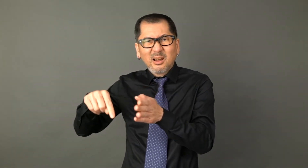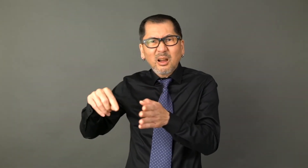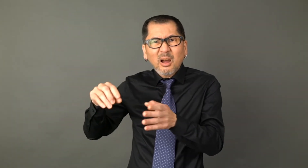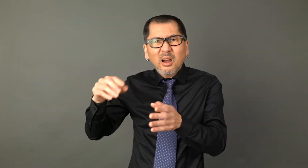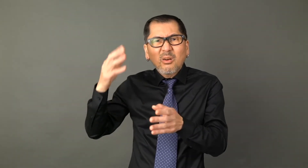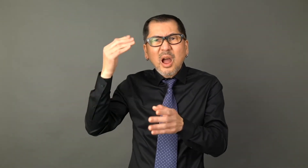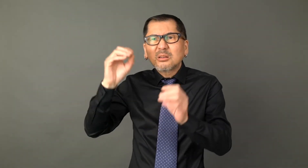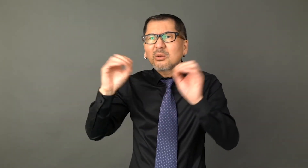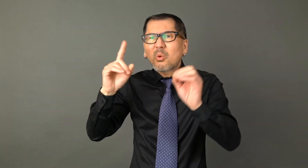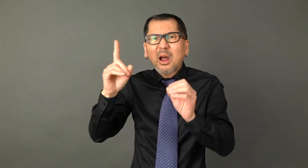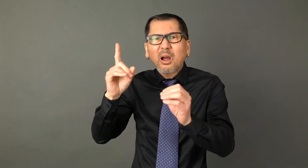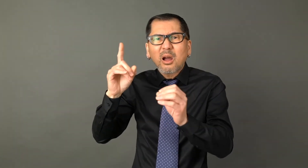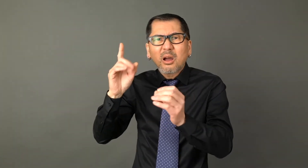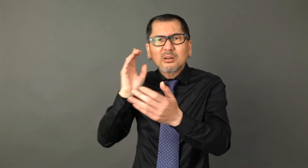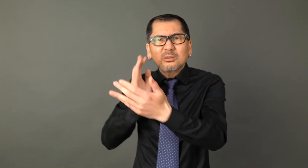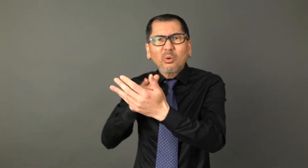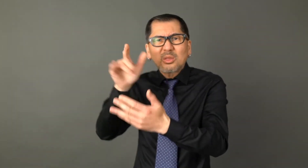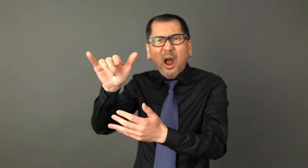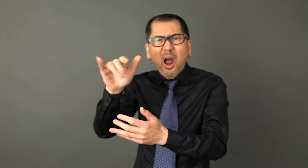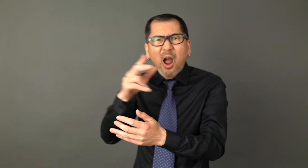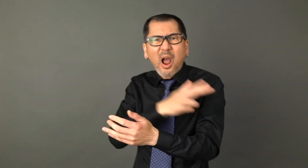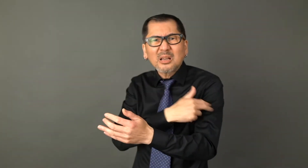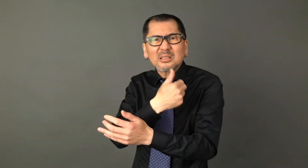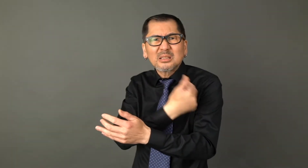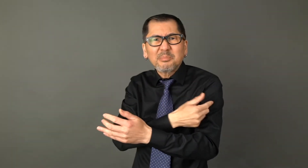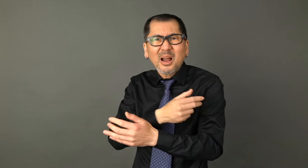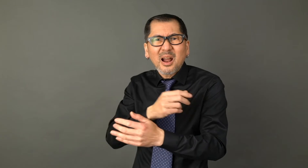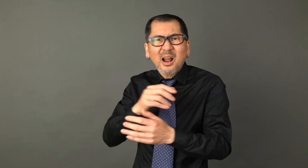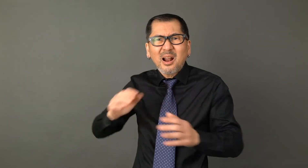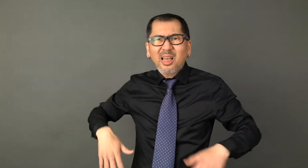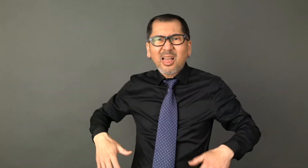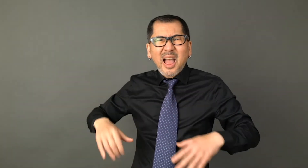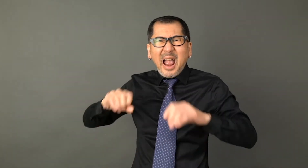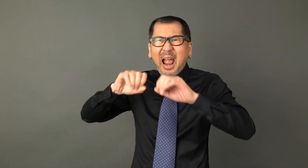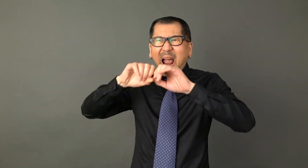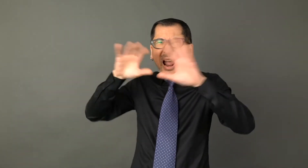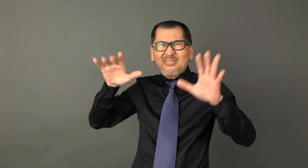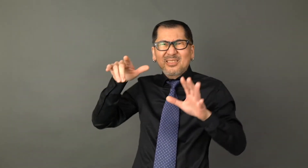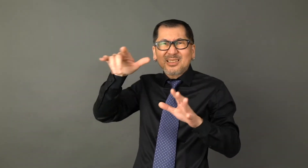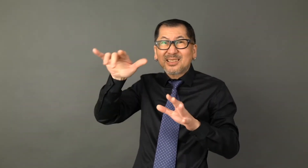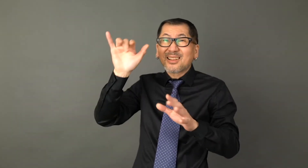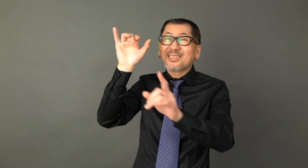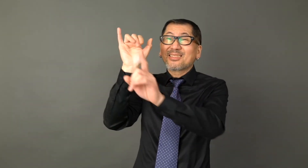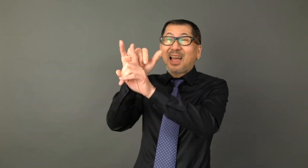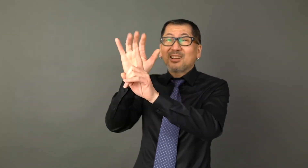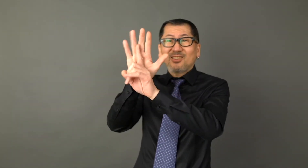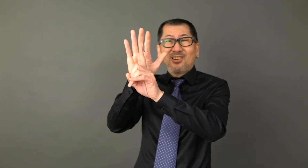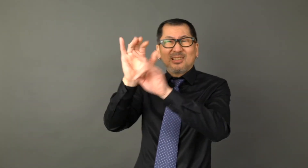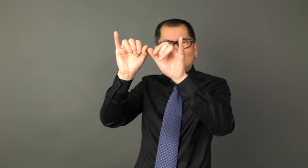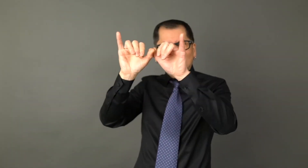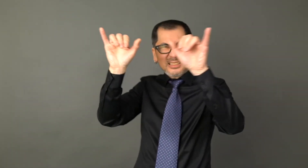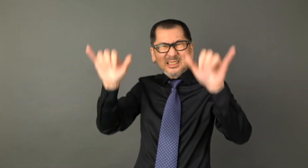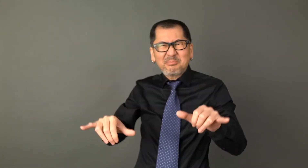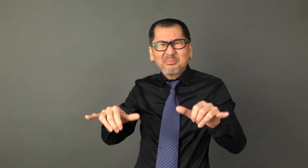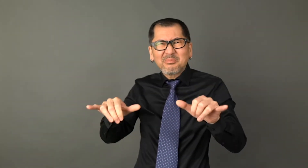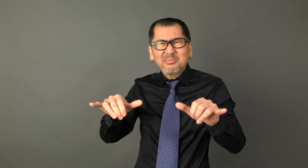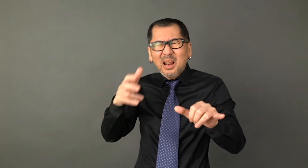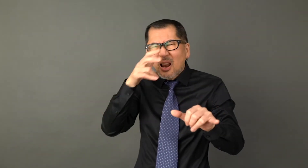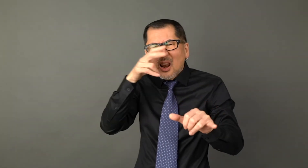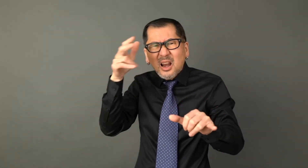Why did no one sue that hospital before? Obviously, the hospital system was appalling